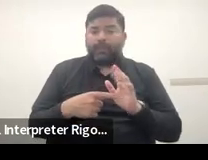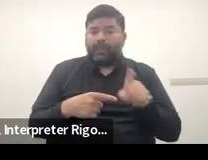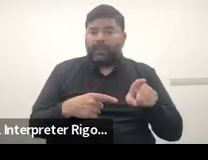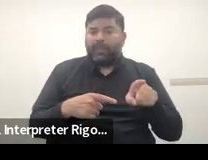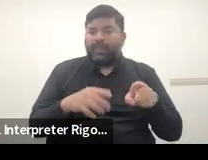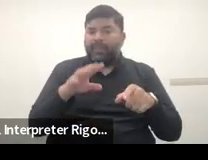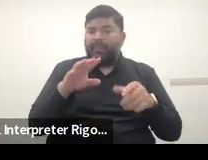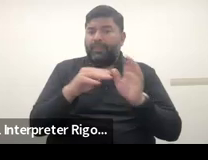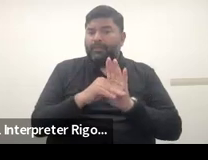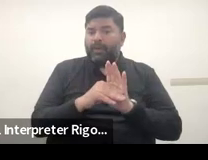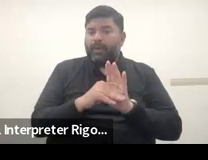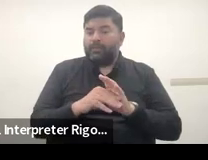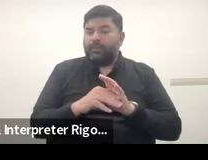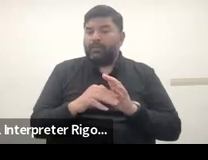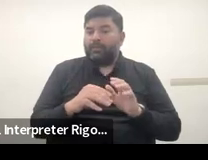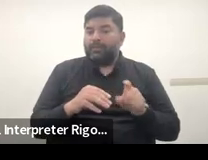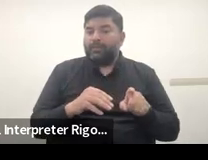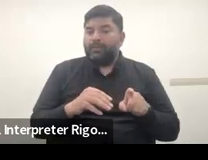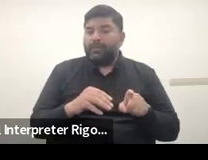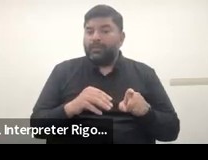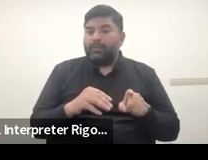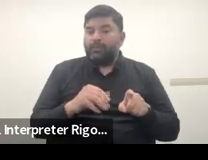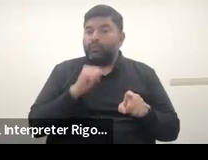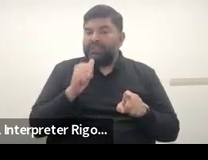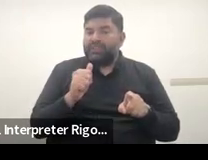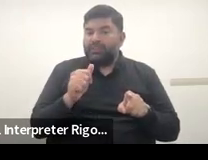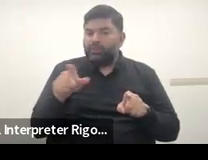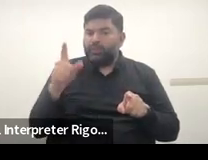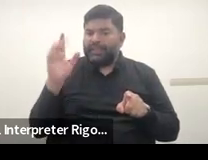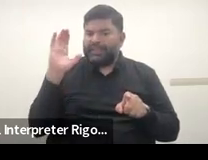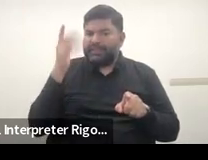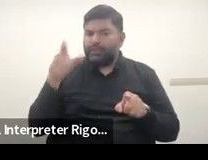like the best one, so it seems like you could sub in the parts that you know work better and